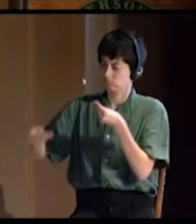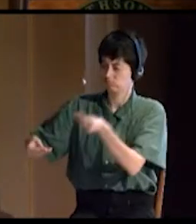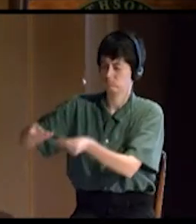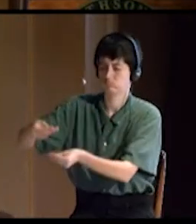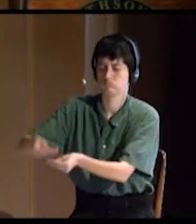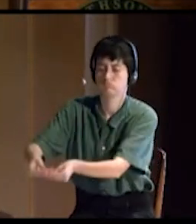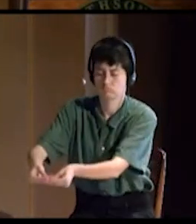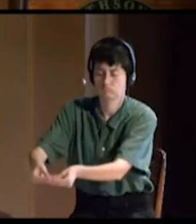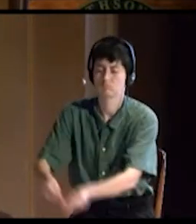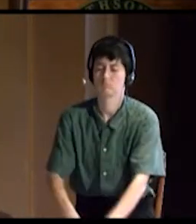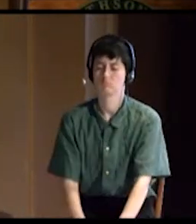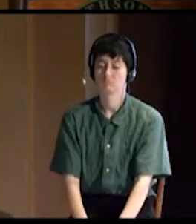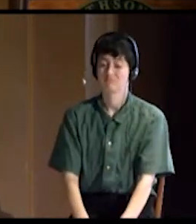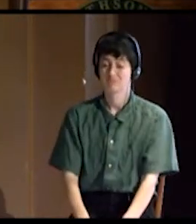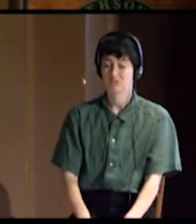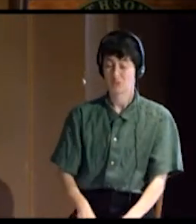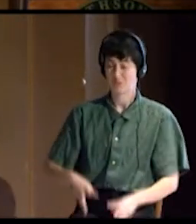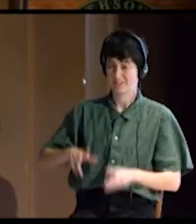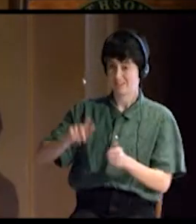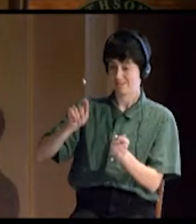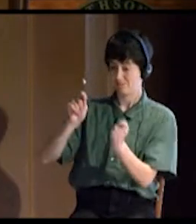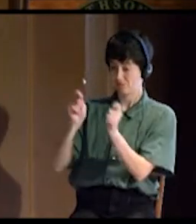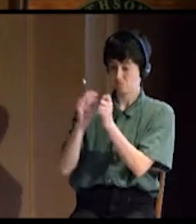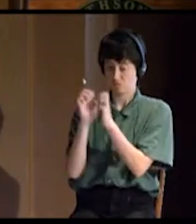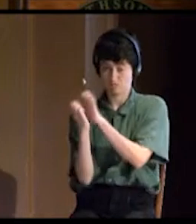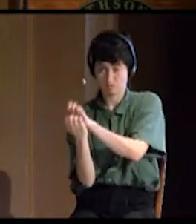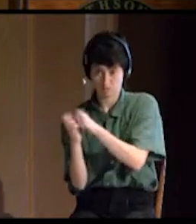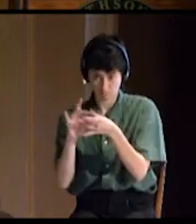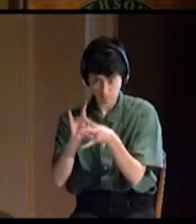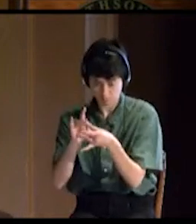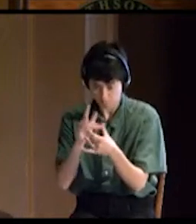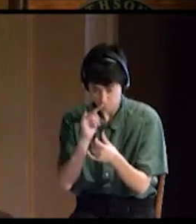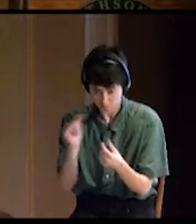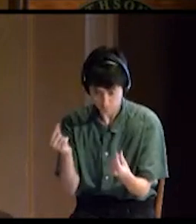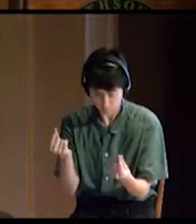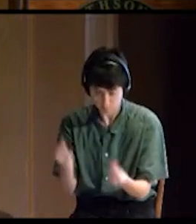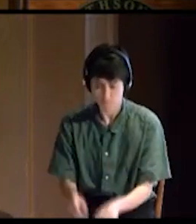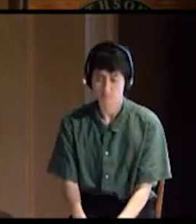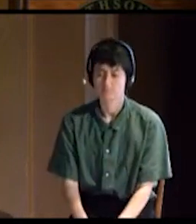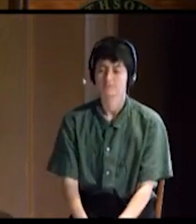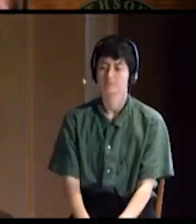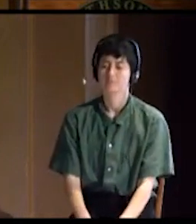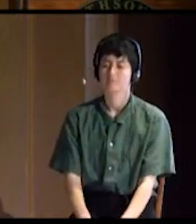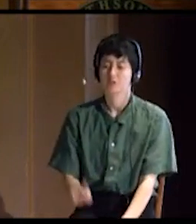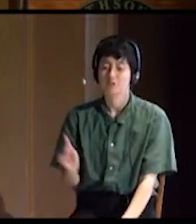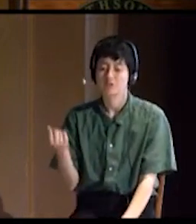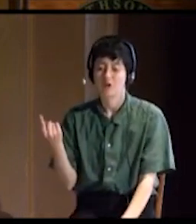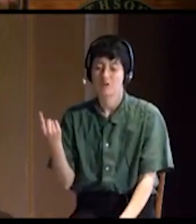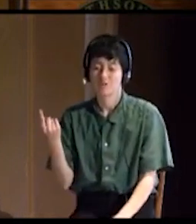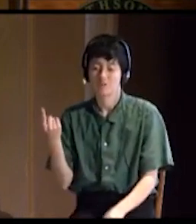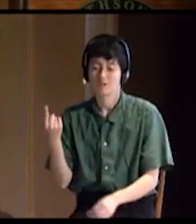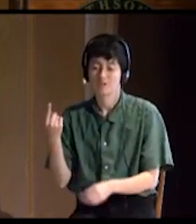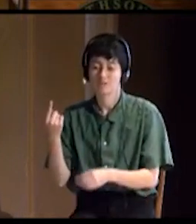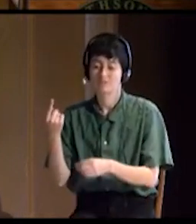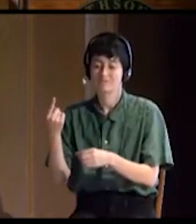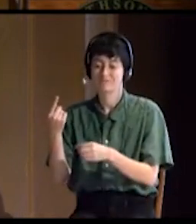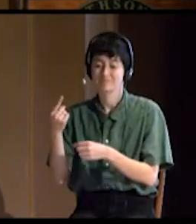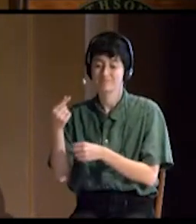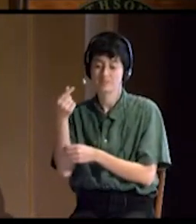The chloroplast phylogeny showed that the solitary flower and the corymbose groups formed a clade up there on the top in green and blue.